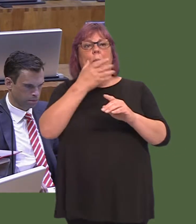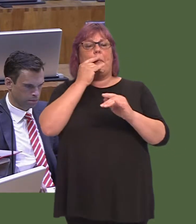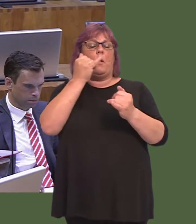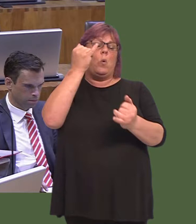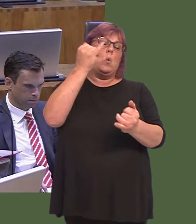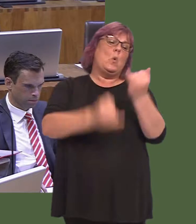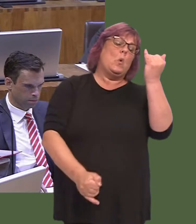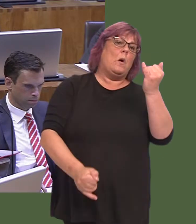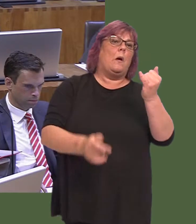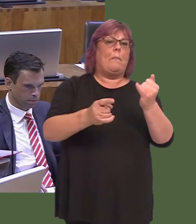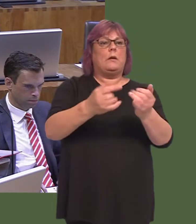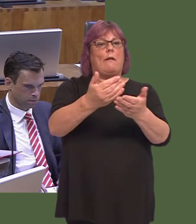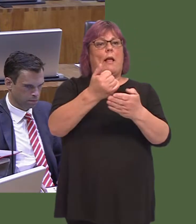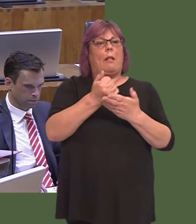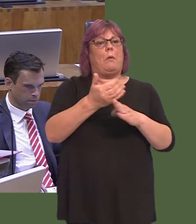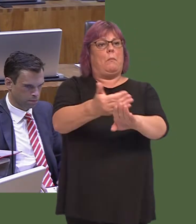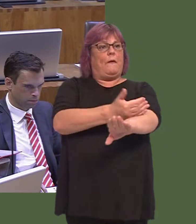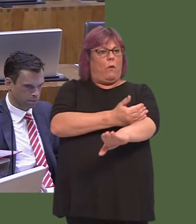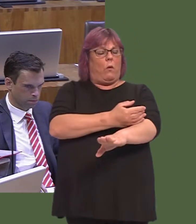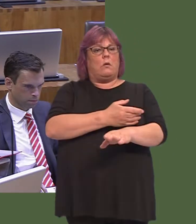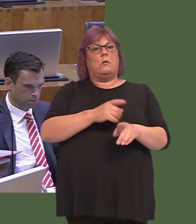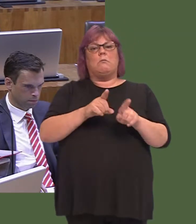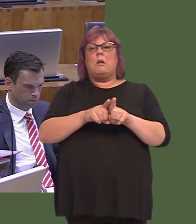at ways in which we can help young people particularlyóthat's important, we have a